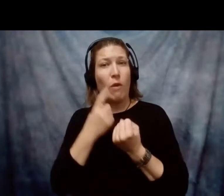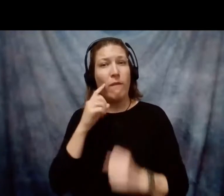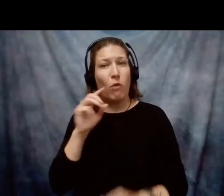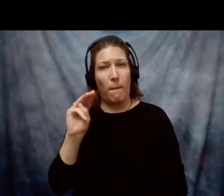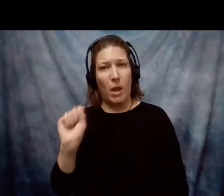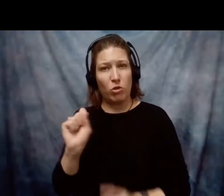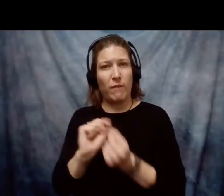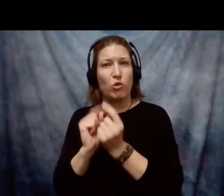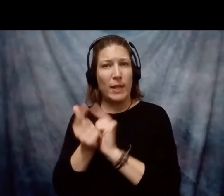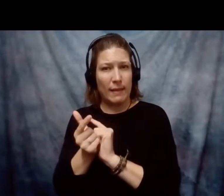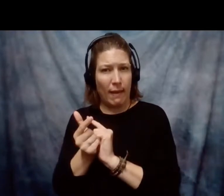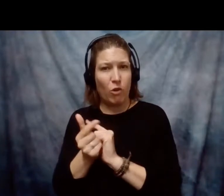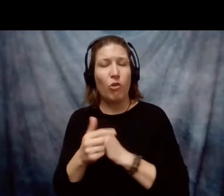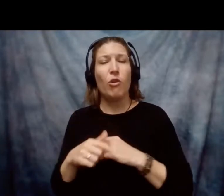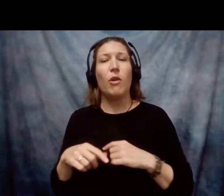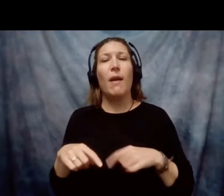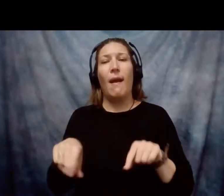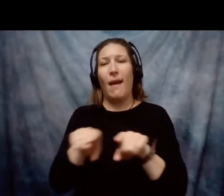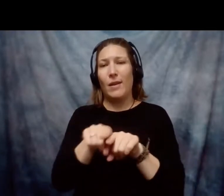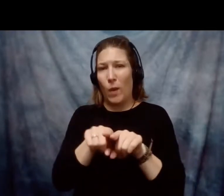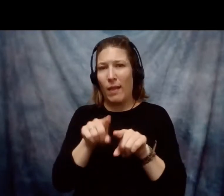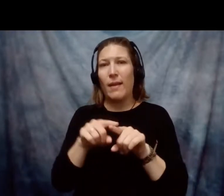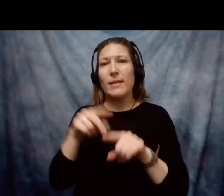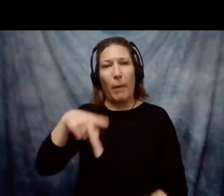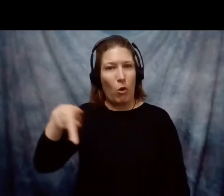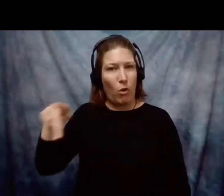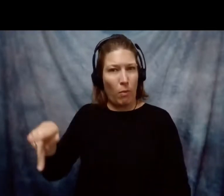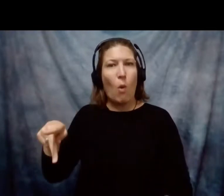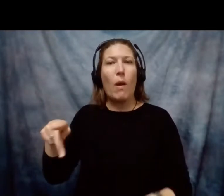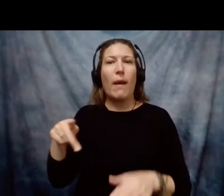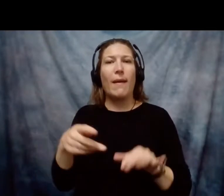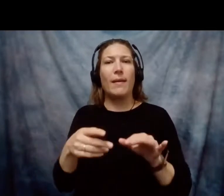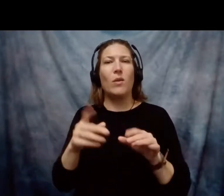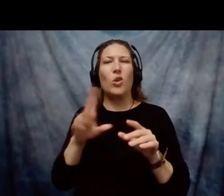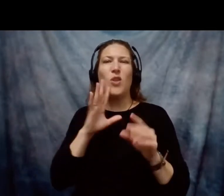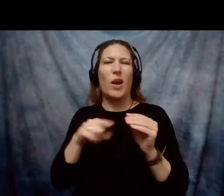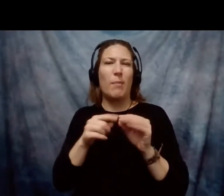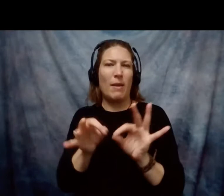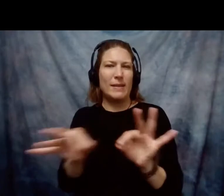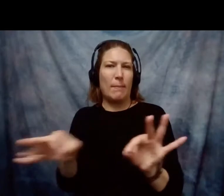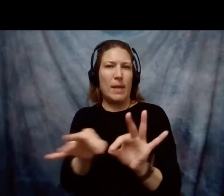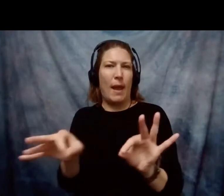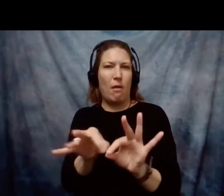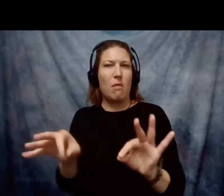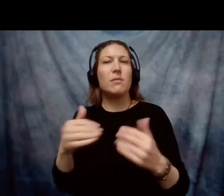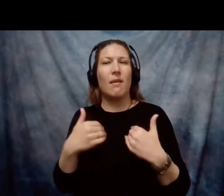microsoft powerpoint itself when you're talking about the subtitles okay cool and then and trend